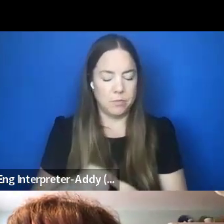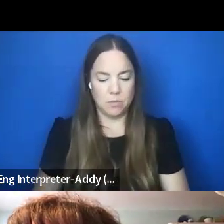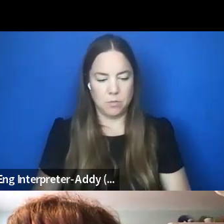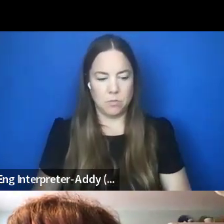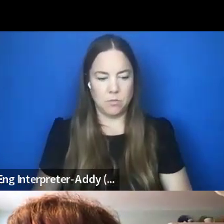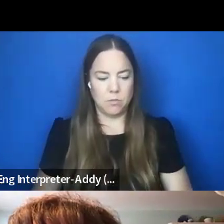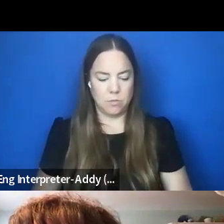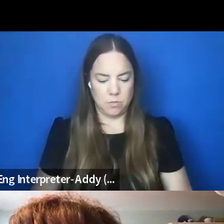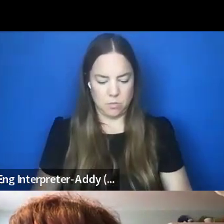Brooke Wilson: and